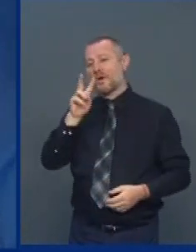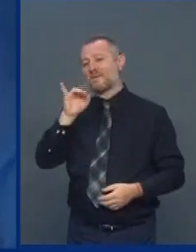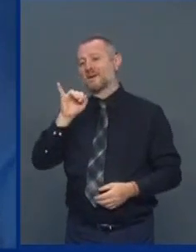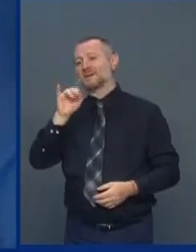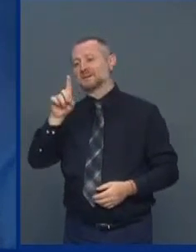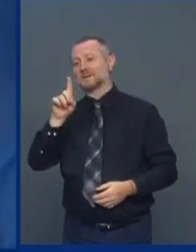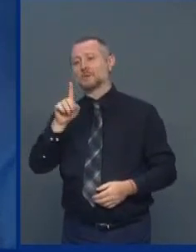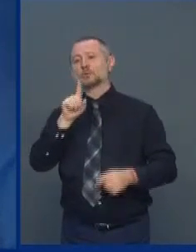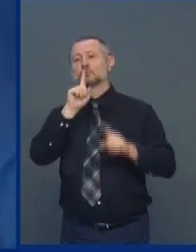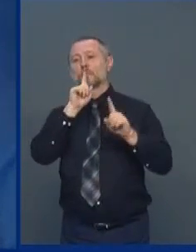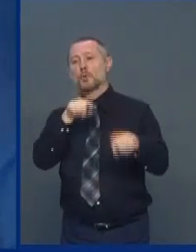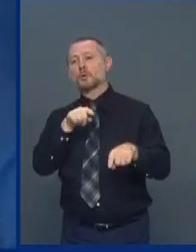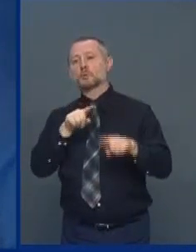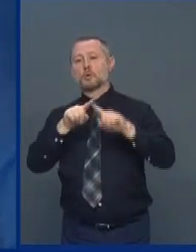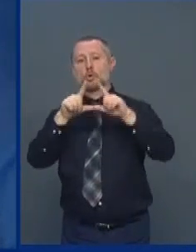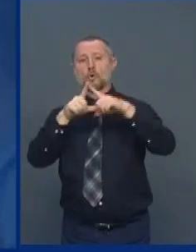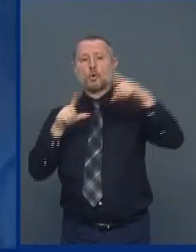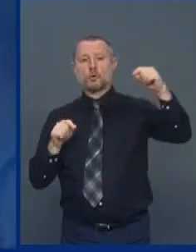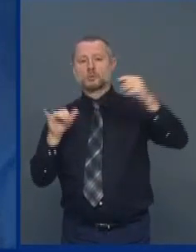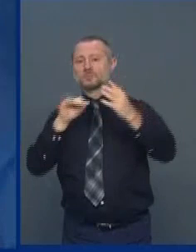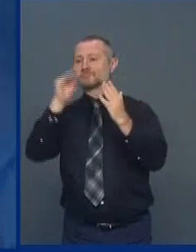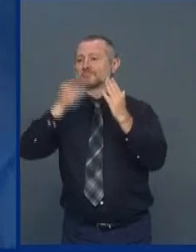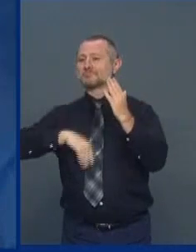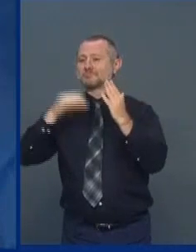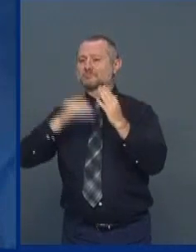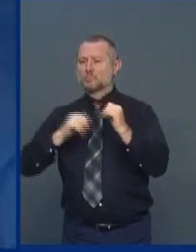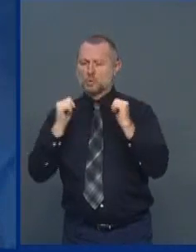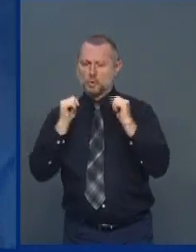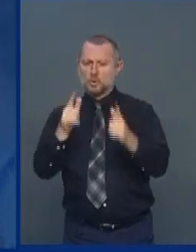THE STATE DEPARTMENT OF HEALTH IS GOING TO PUT THAT ALL ON THEIR WEBSITE.